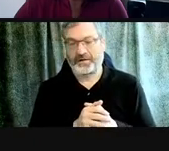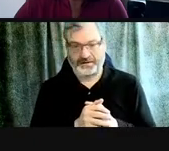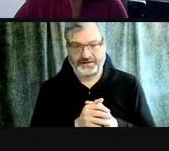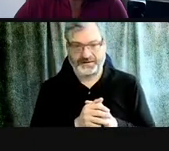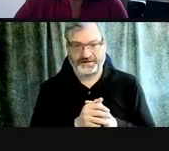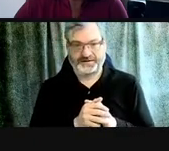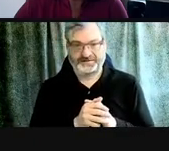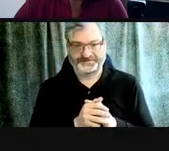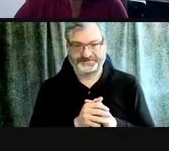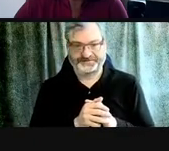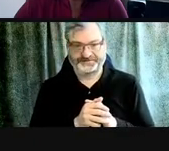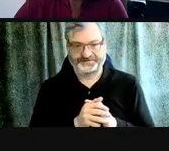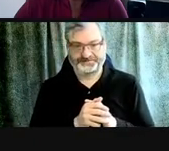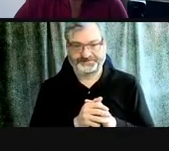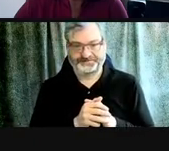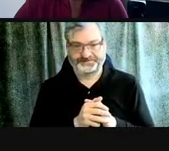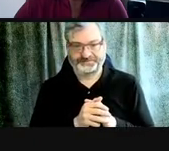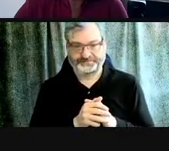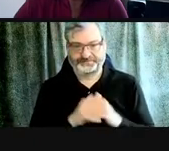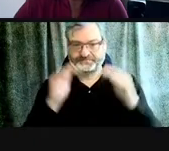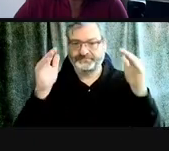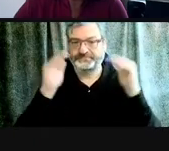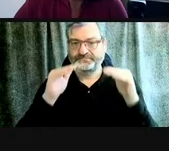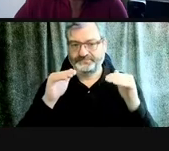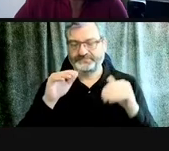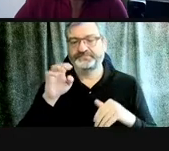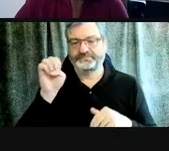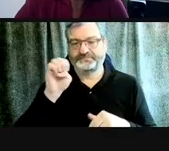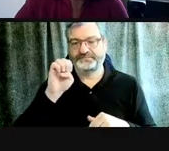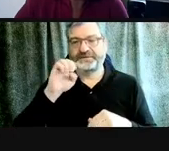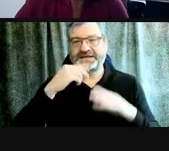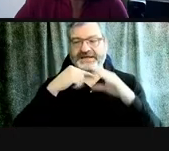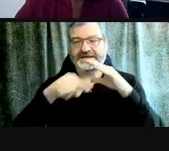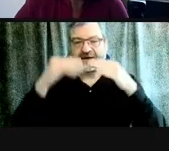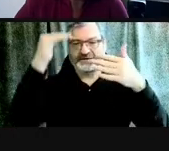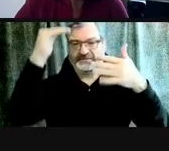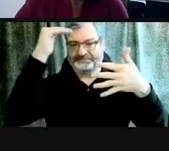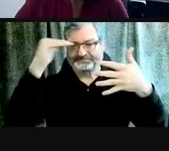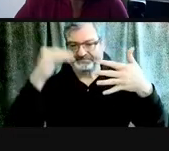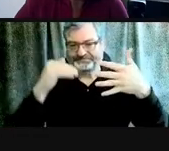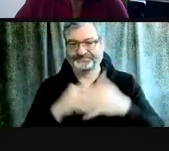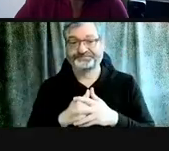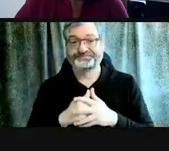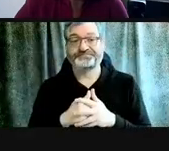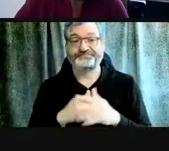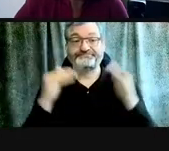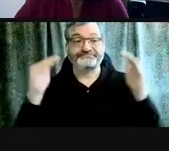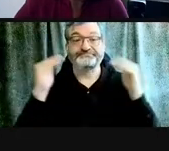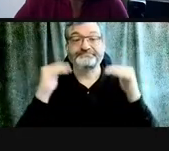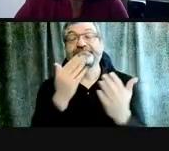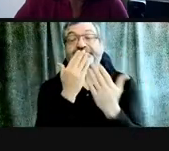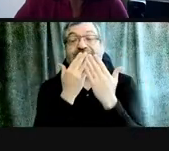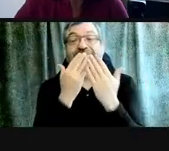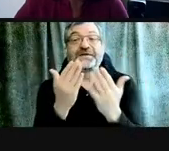and Yolanda@philadelphiacontemporary.org and next slide. Thank you so much to ArtReach.